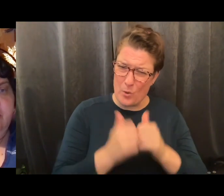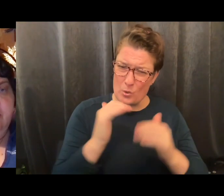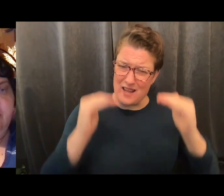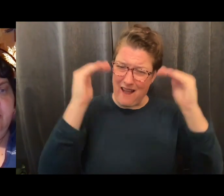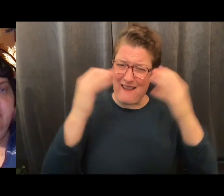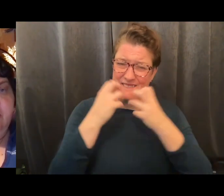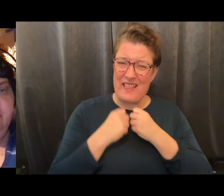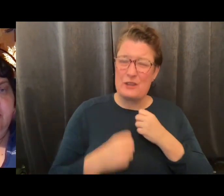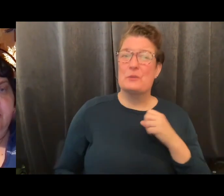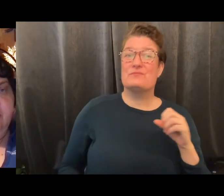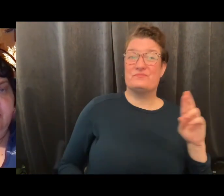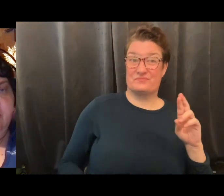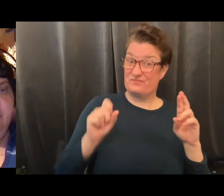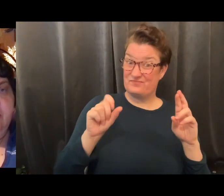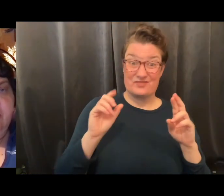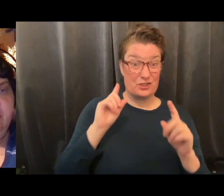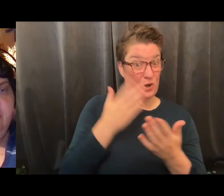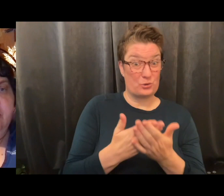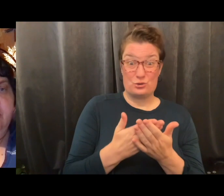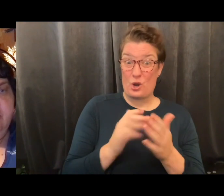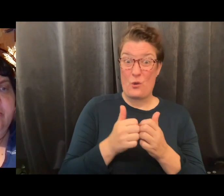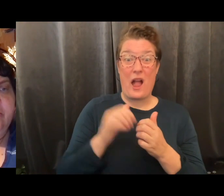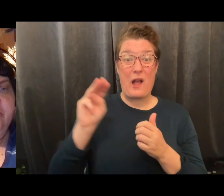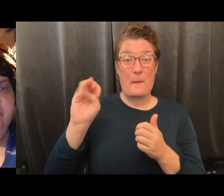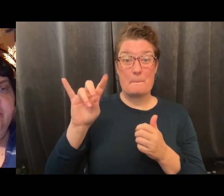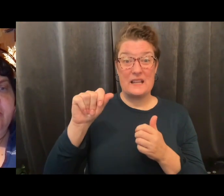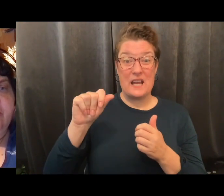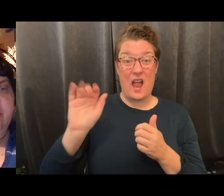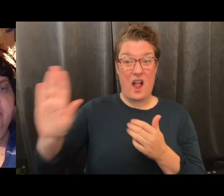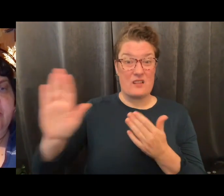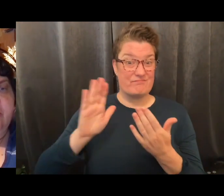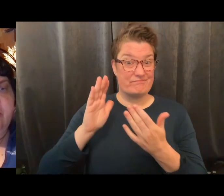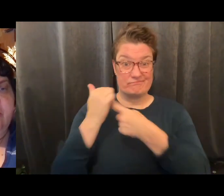was all planned out all the allies in World War II you know, to purposefully